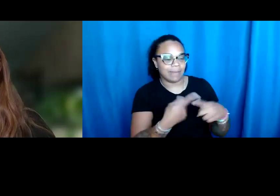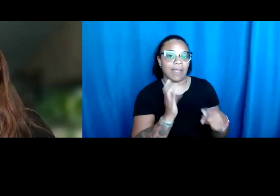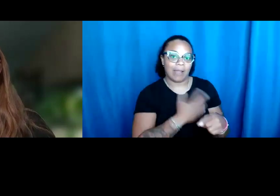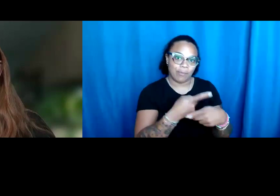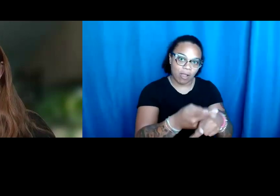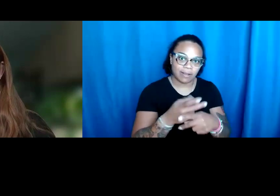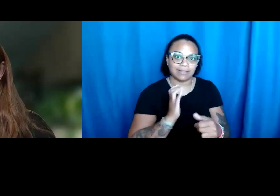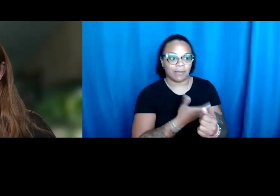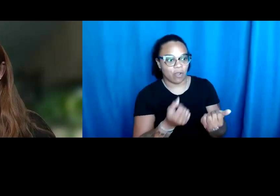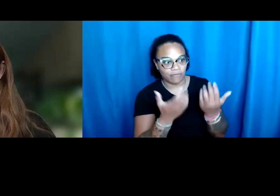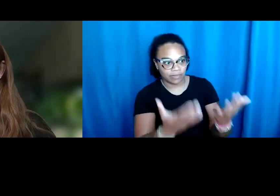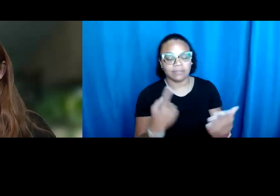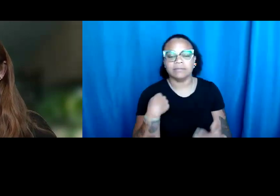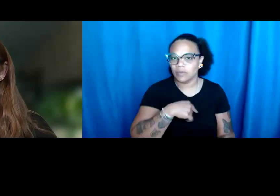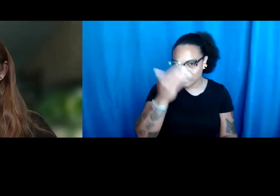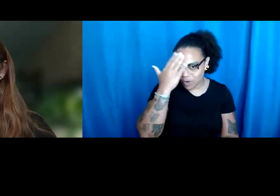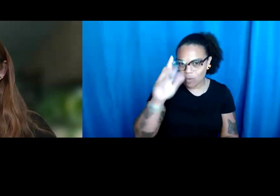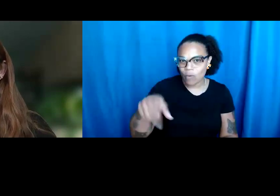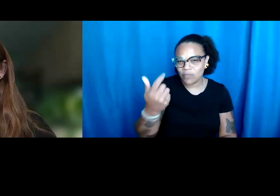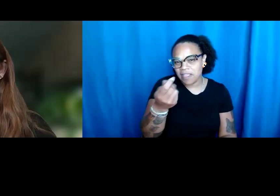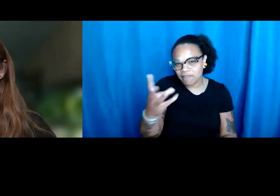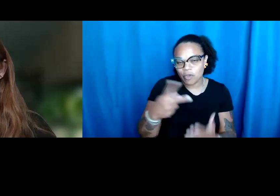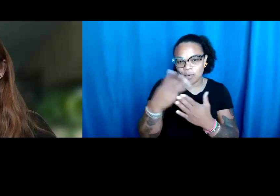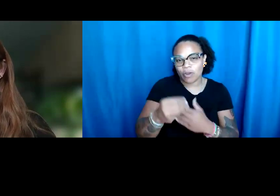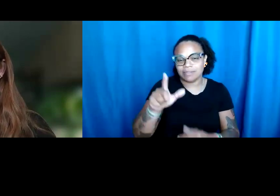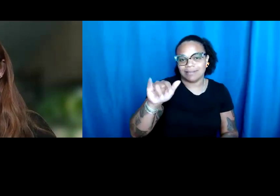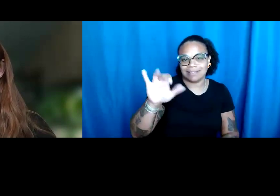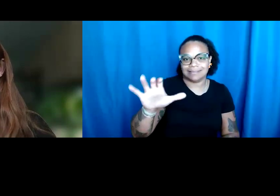This is only a couple of programs that list offers and we do have those 38 offices.